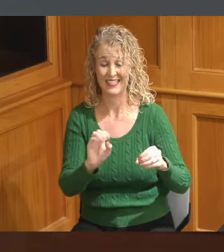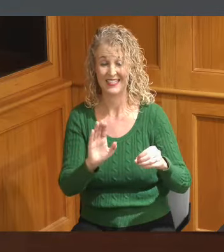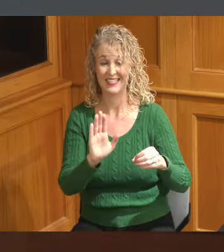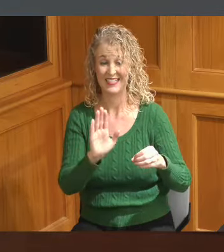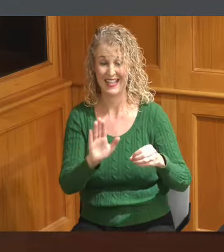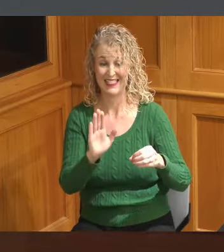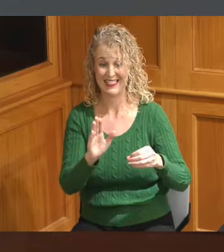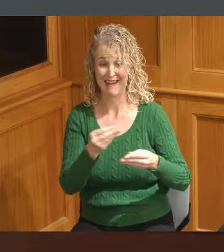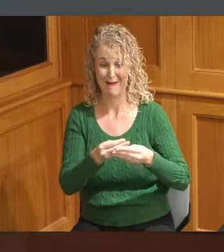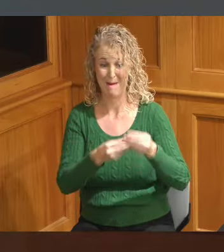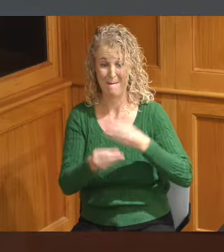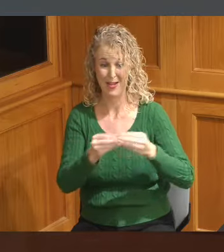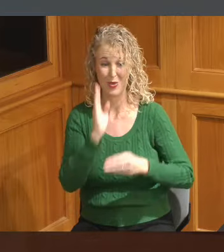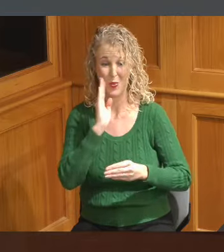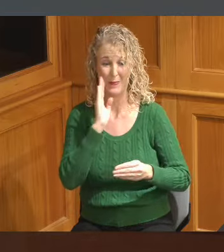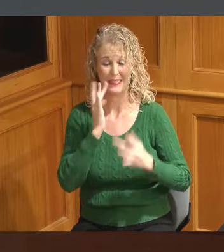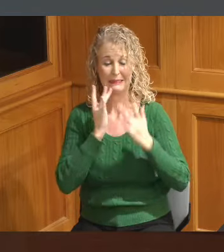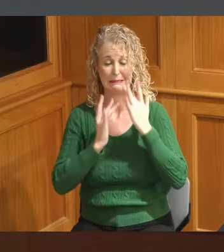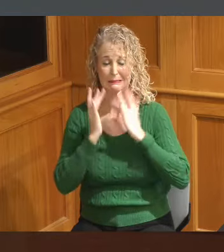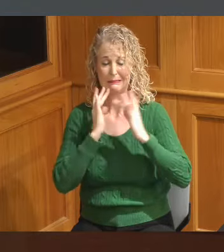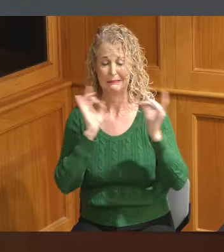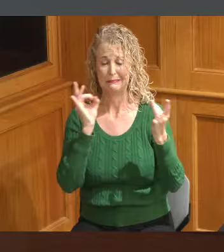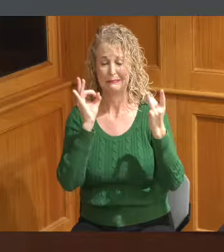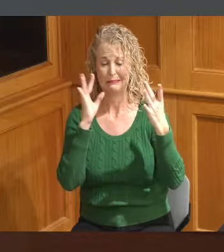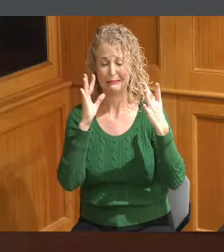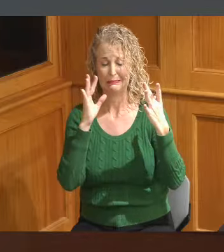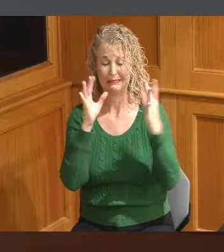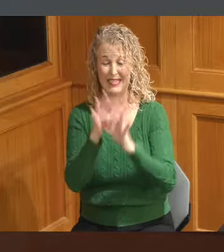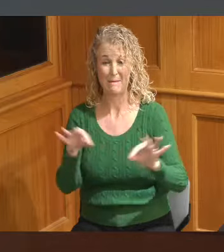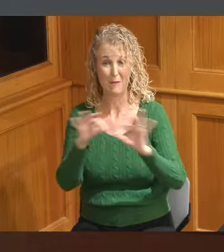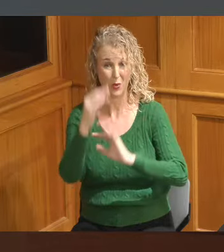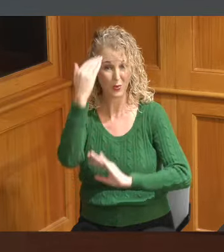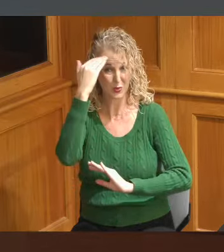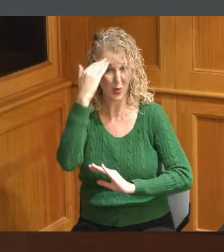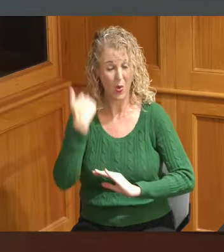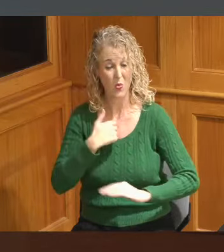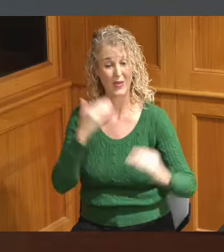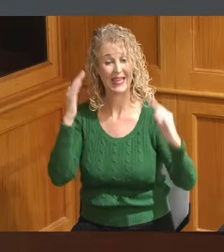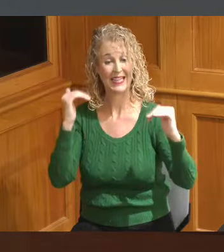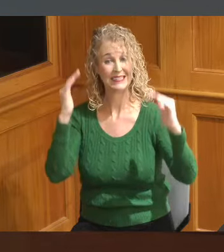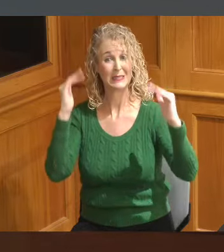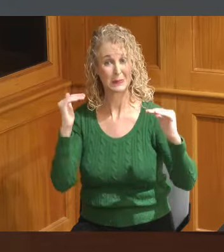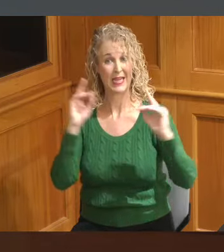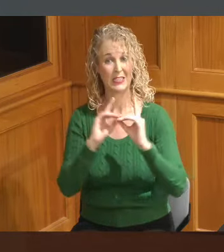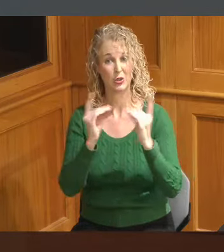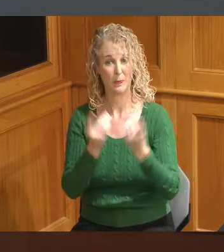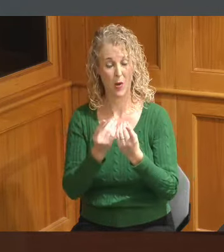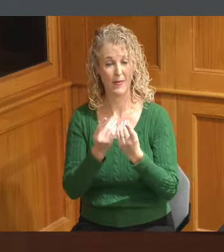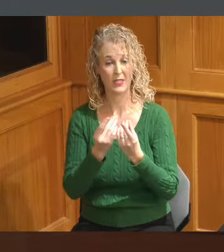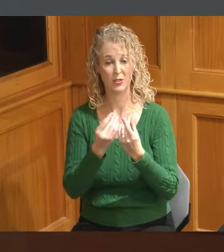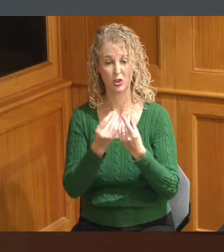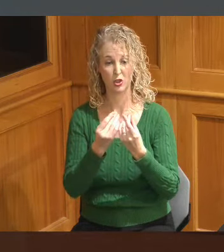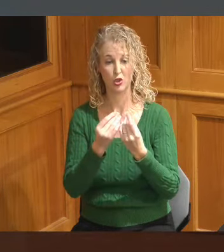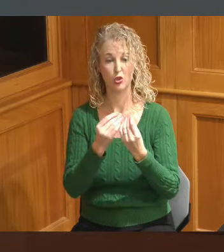particularly acute. I think it's important to note that we expect departments to remain within budget